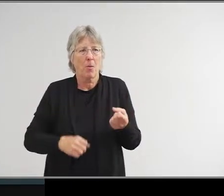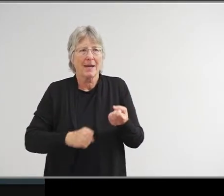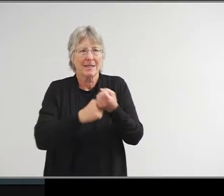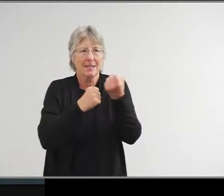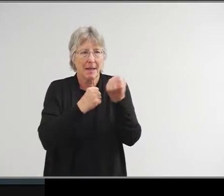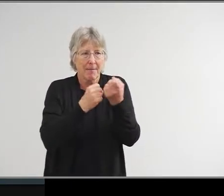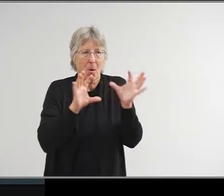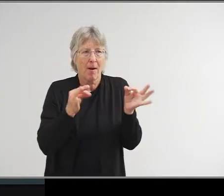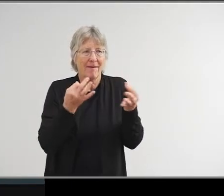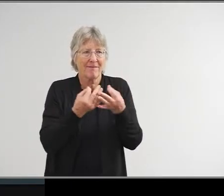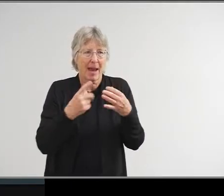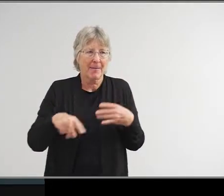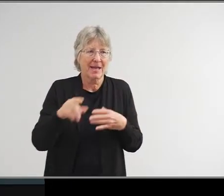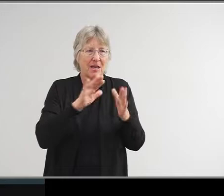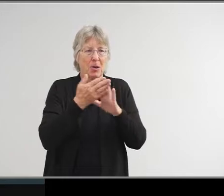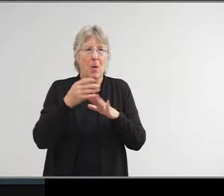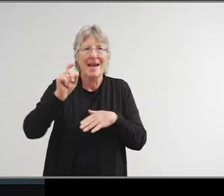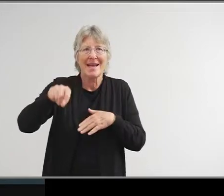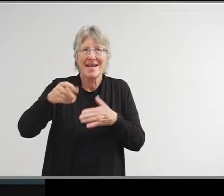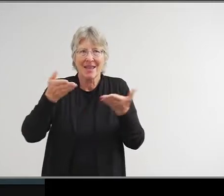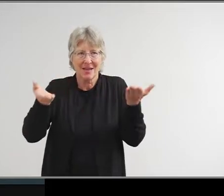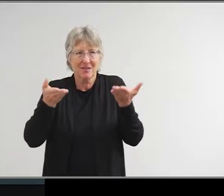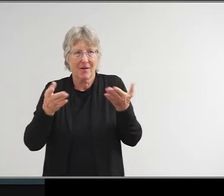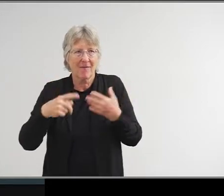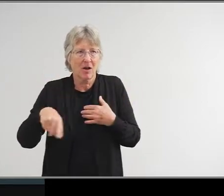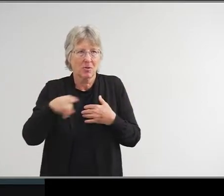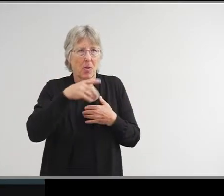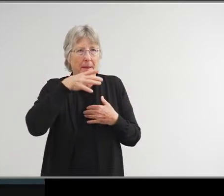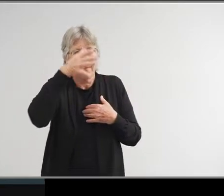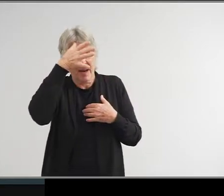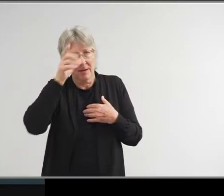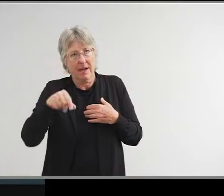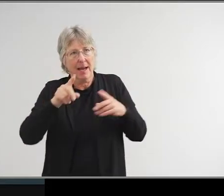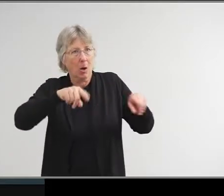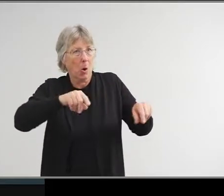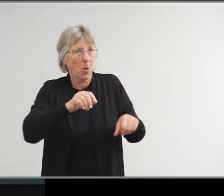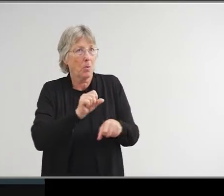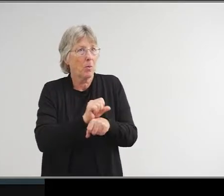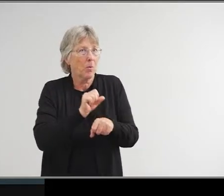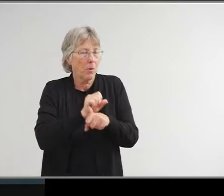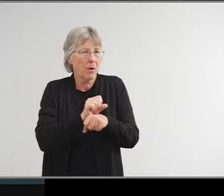who need the services to be able to go to work. And I also just want to thank the staff